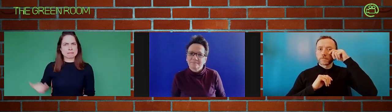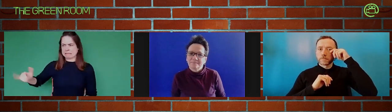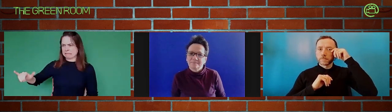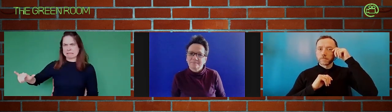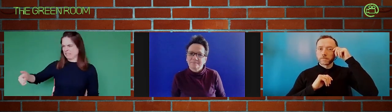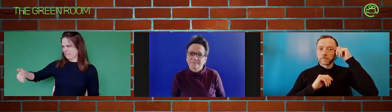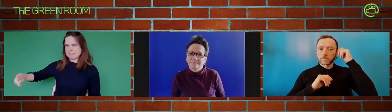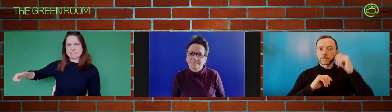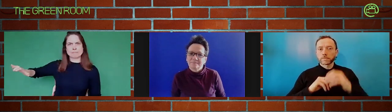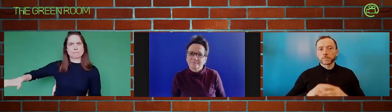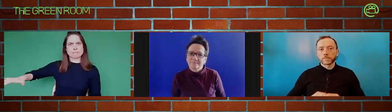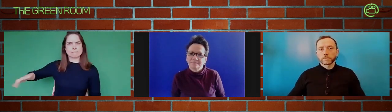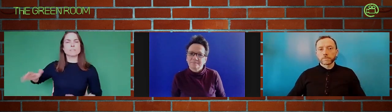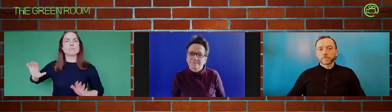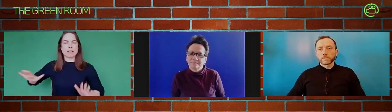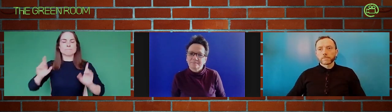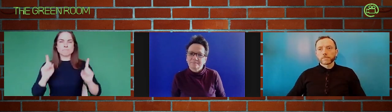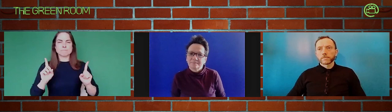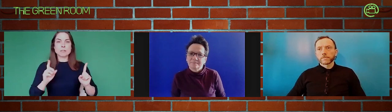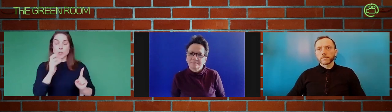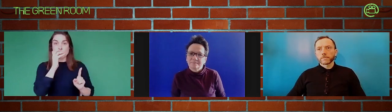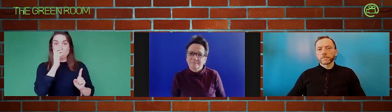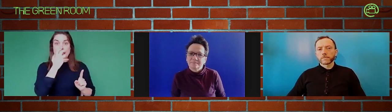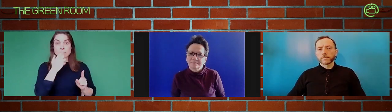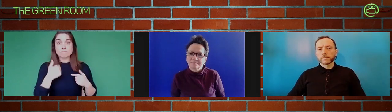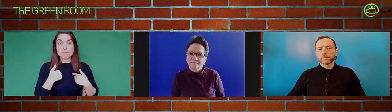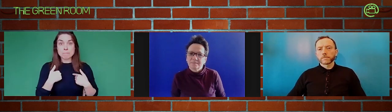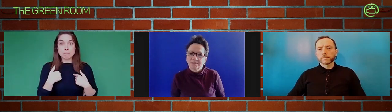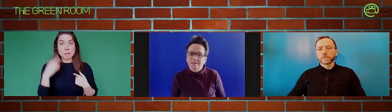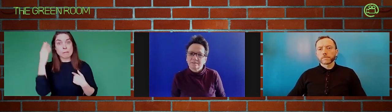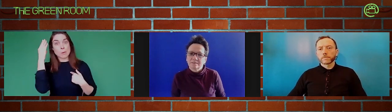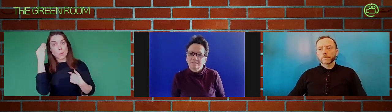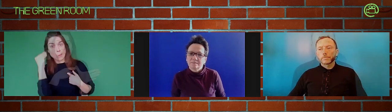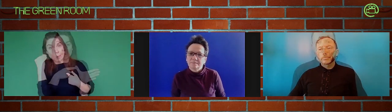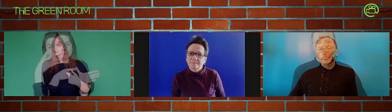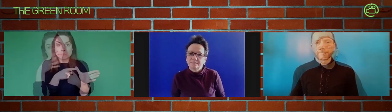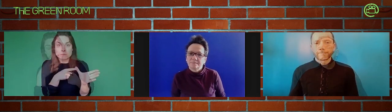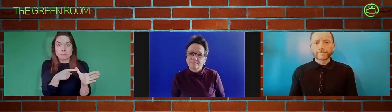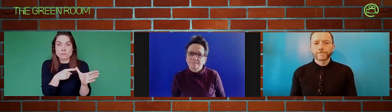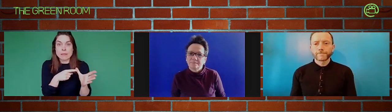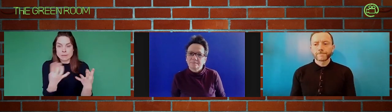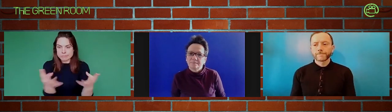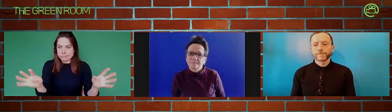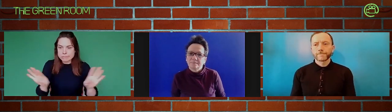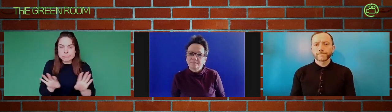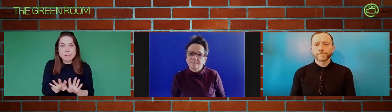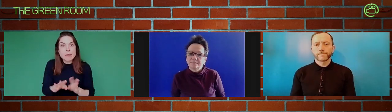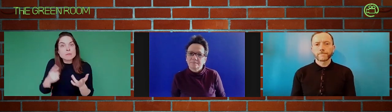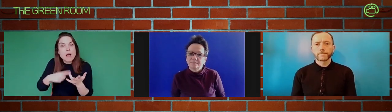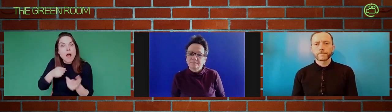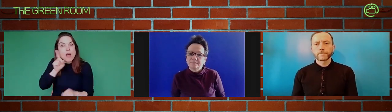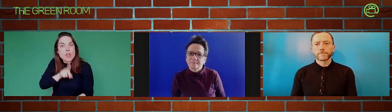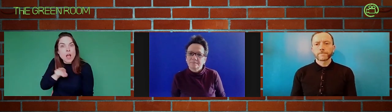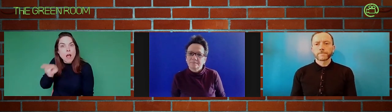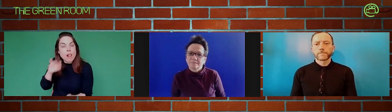we started at RADA and there was another deaf girl in our class and Clare had never been open about the fact that she was deaf beforehand and